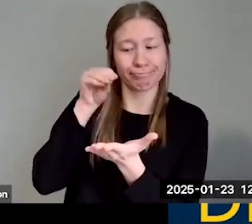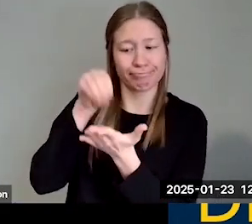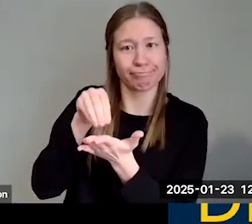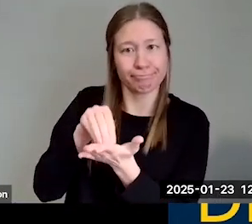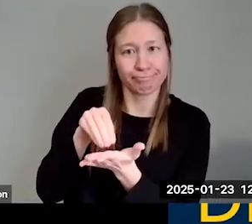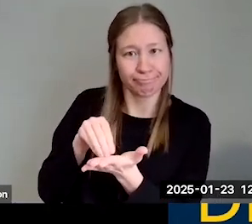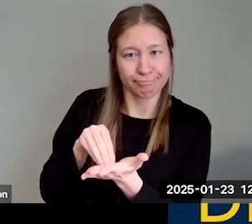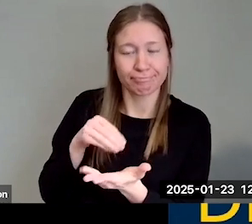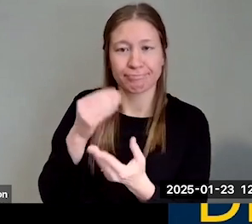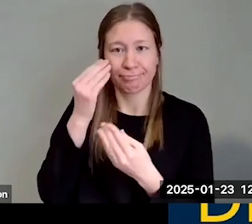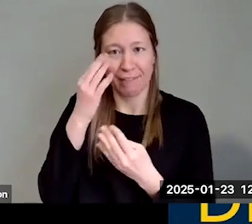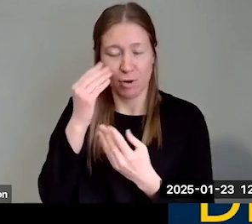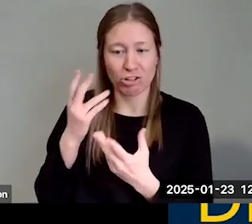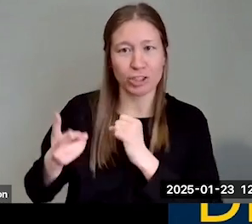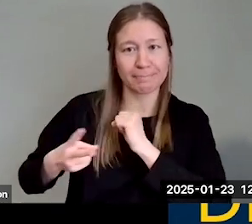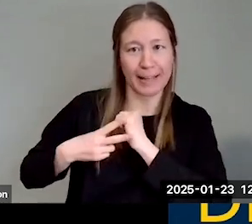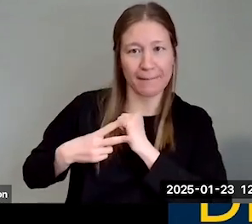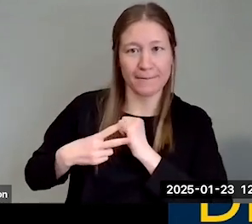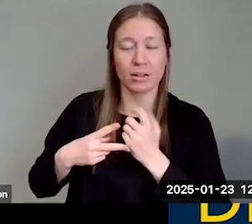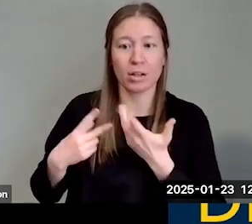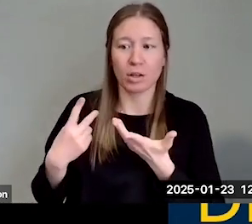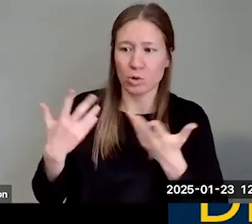of what has been discussed and what has been provided.